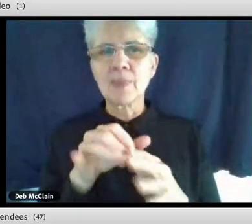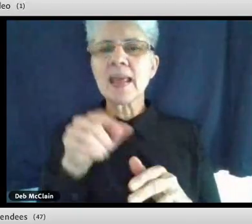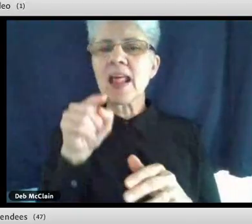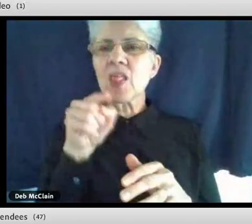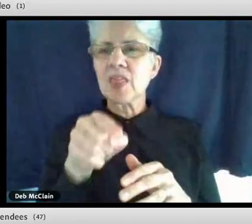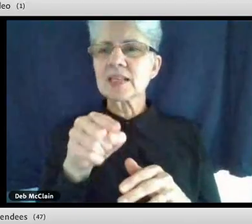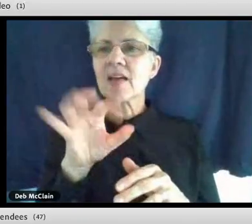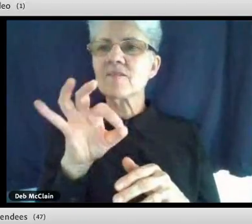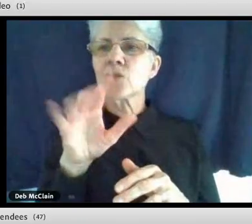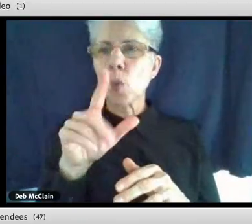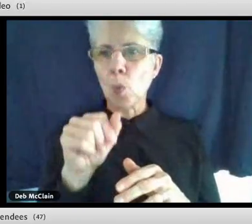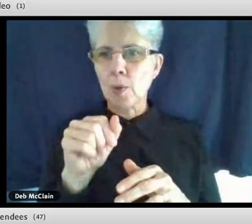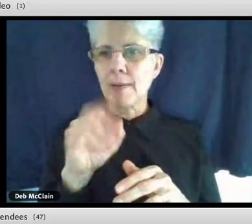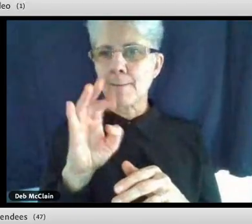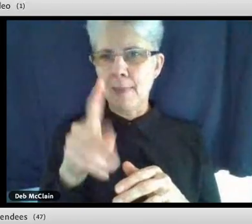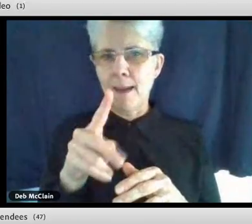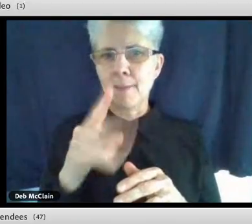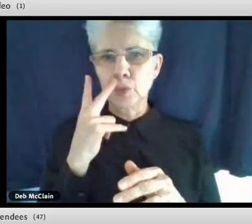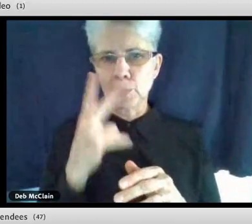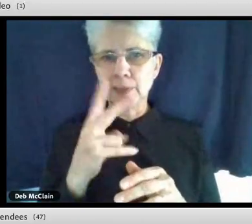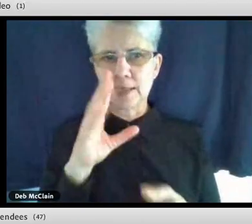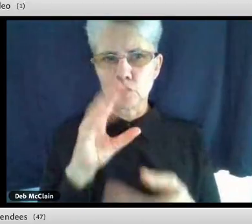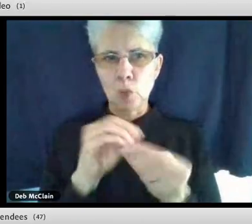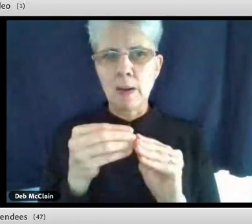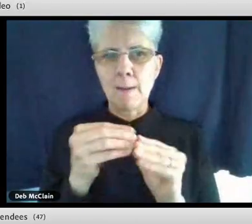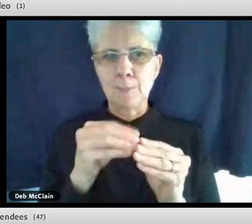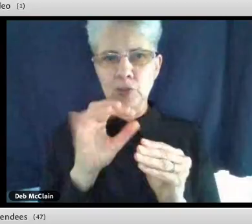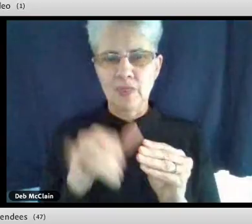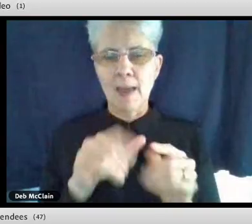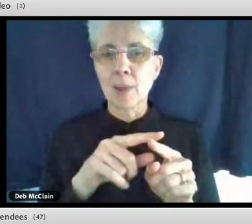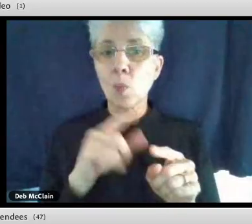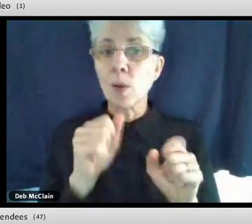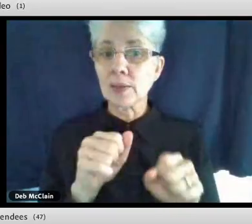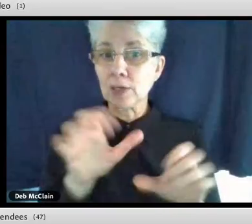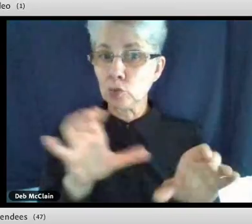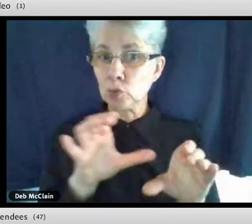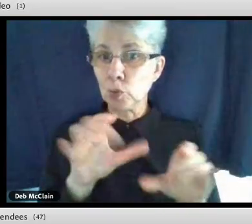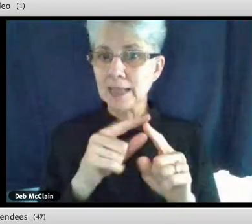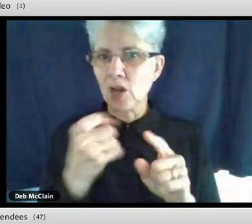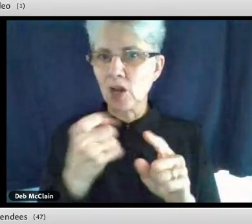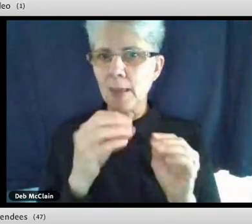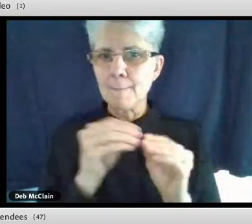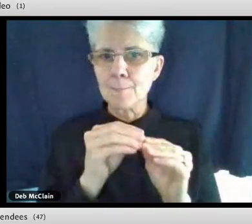this is the Florida map and again, you can see the total numbers but what you can do is you get